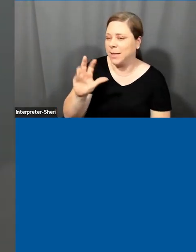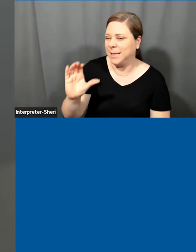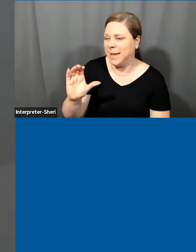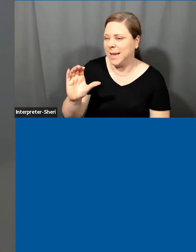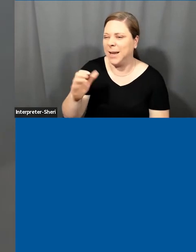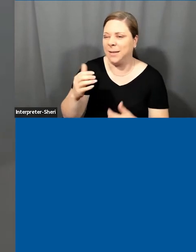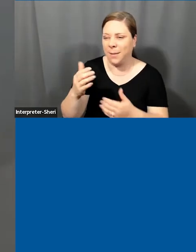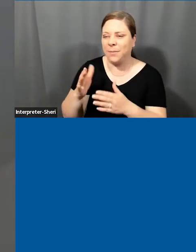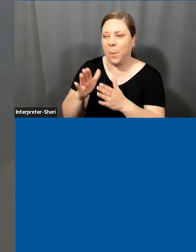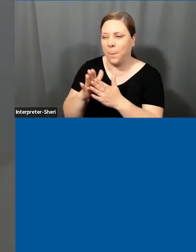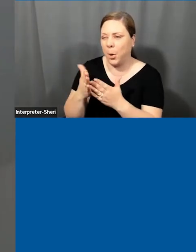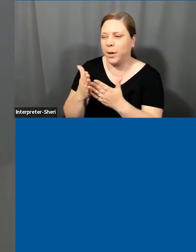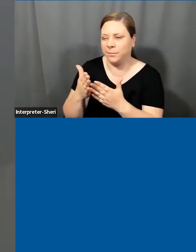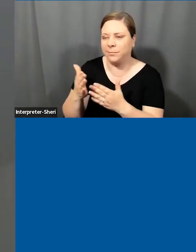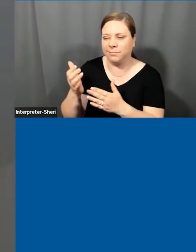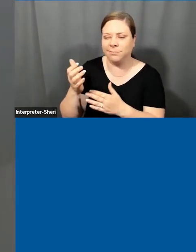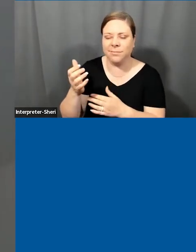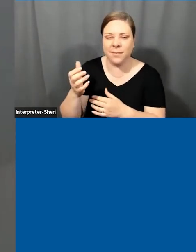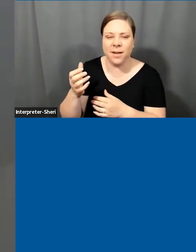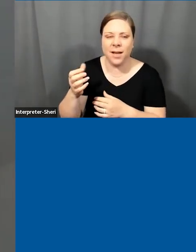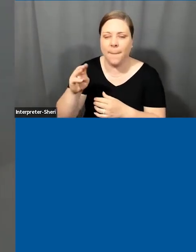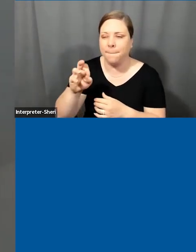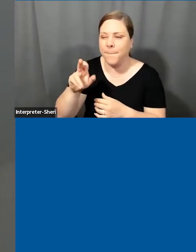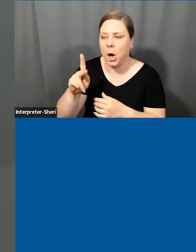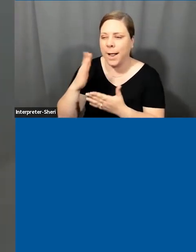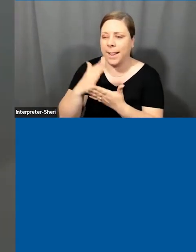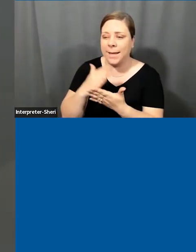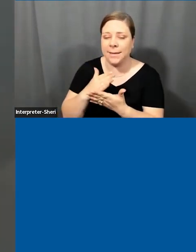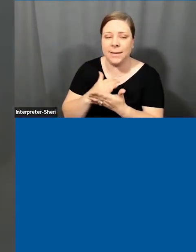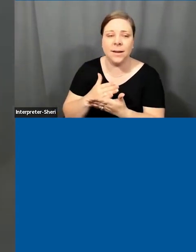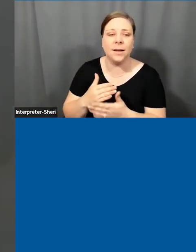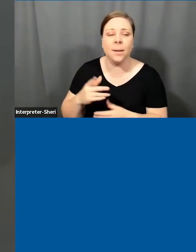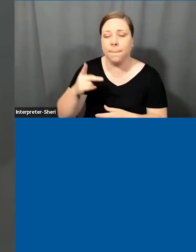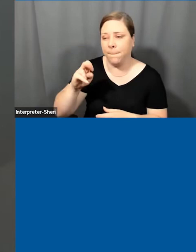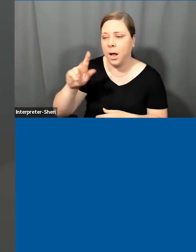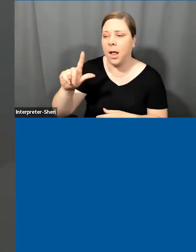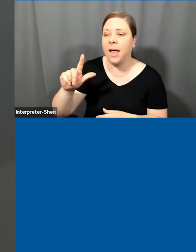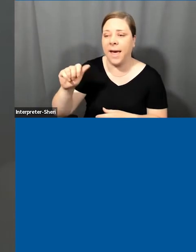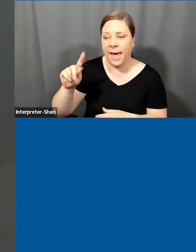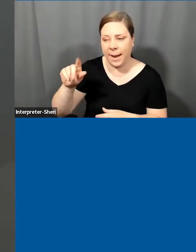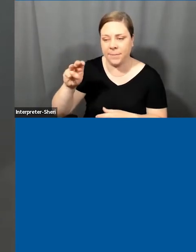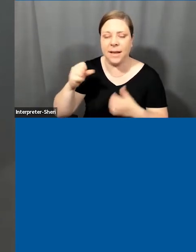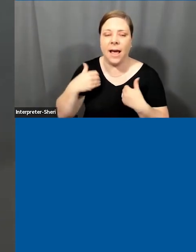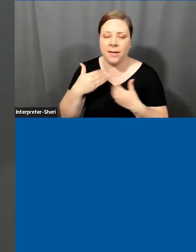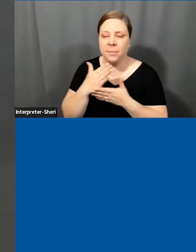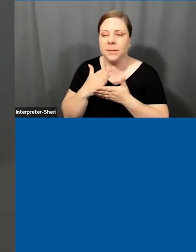And Paul Adam has some really nice Bookmarklets as well. I don't have a link to Paul Adams,